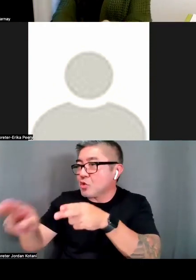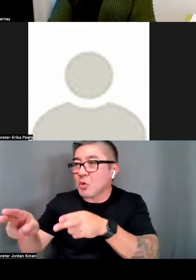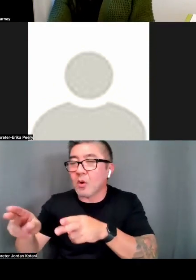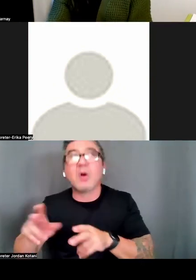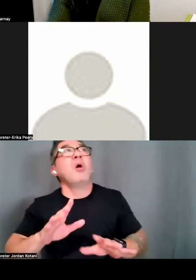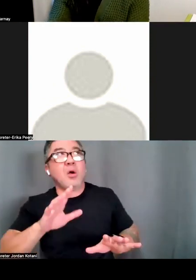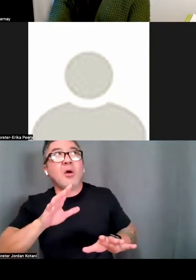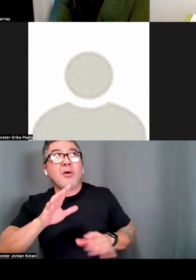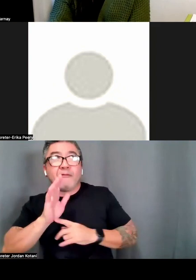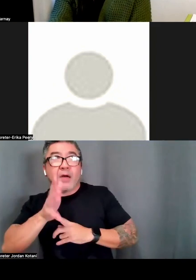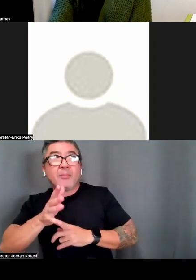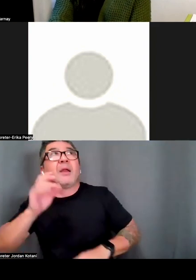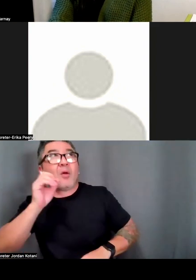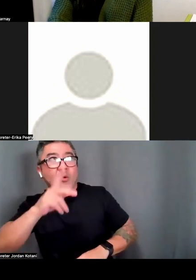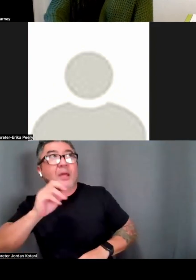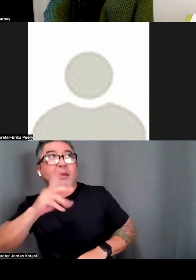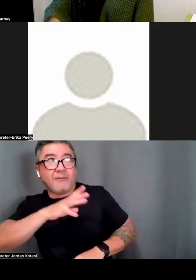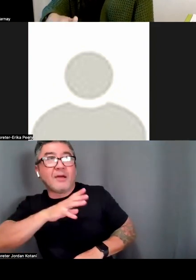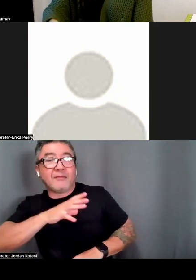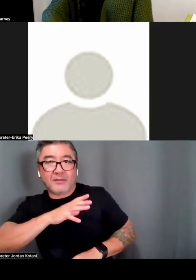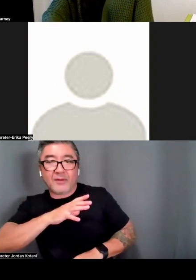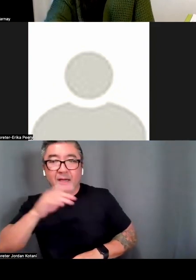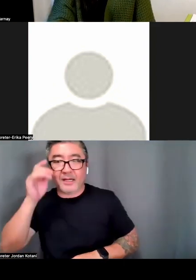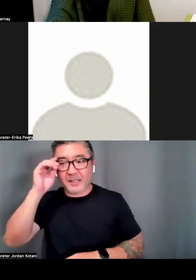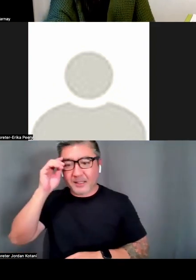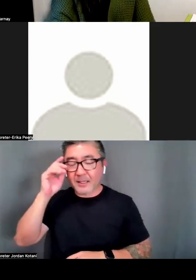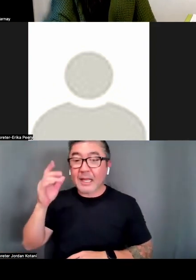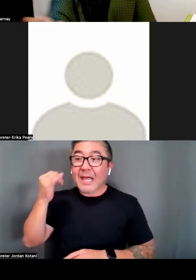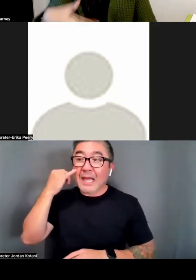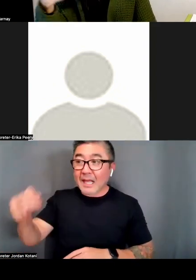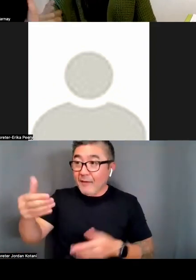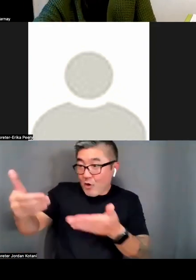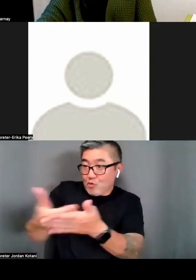them with that. Visual timer. Always introducing things slowly and allowing those individuals to